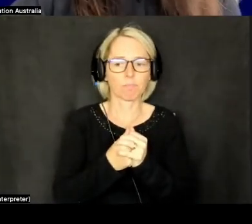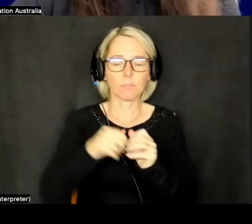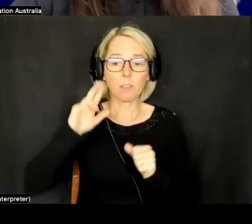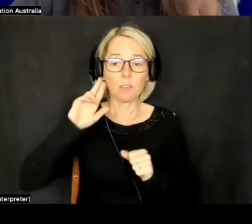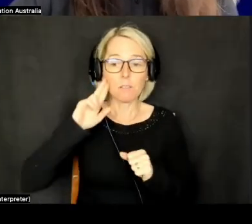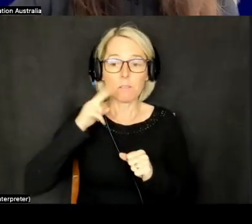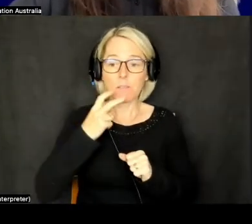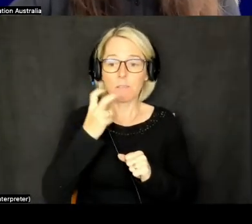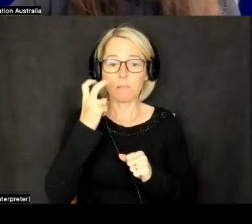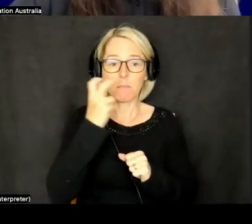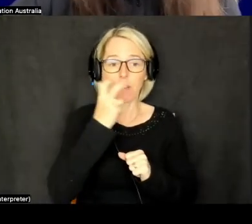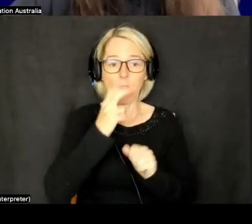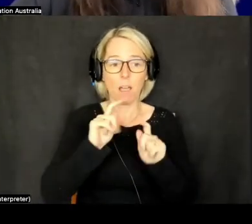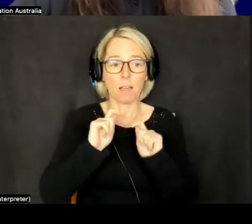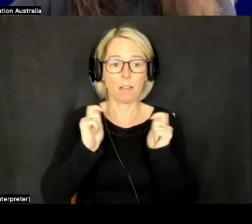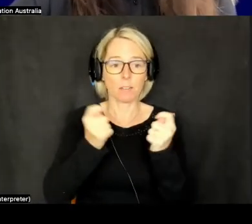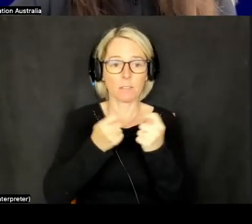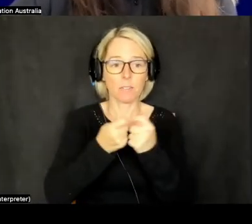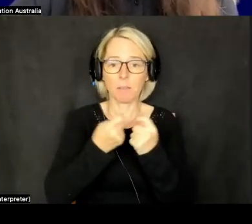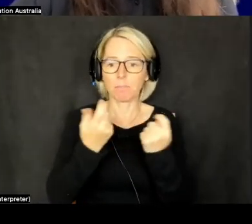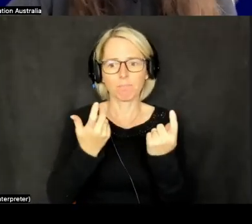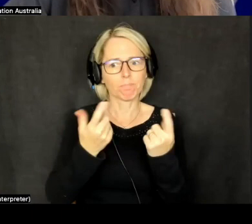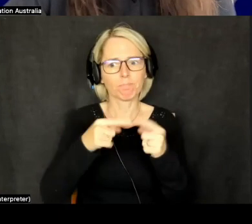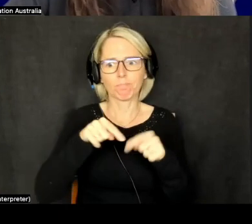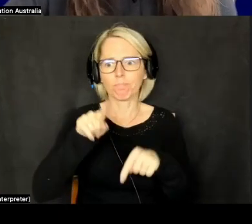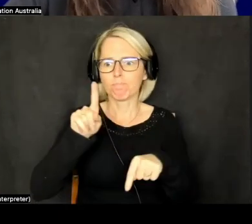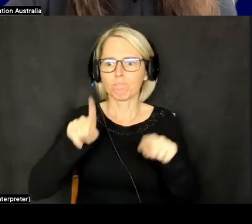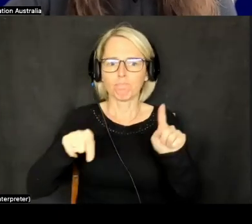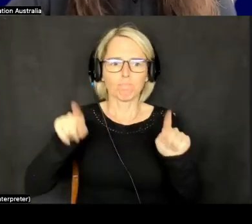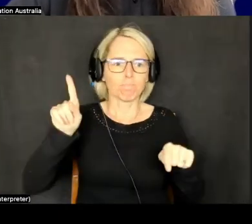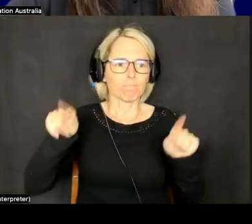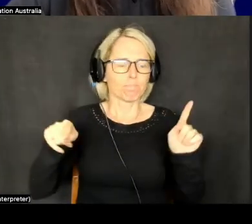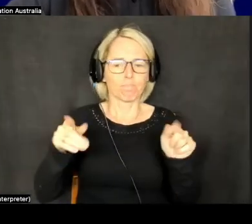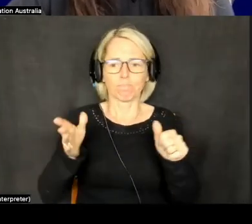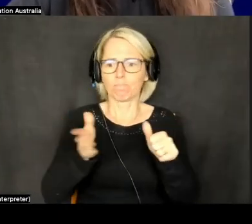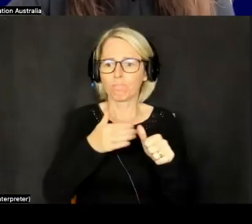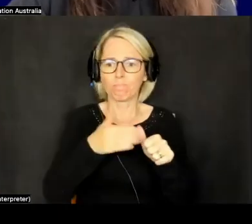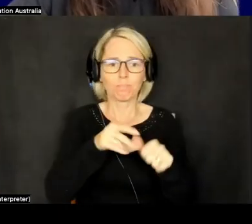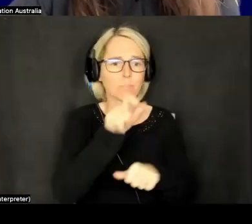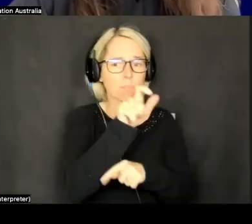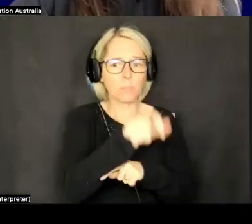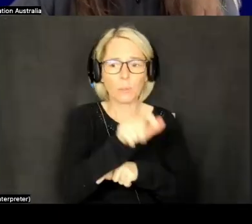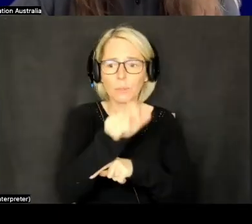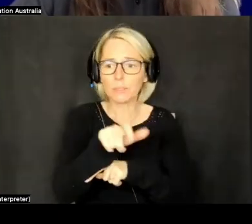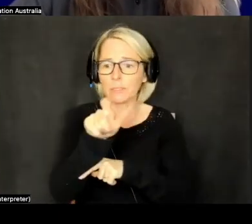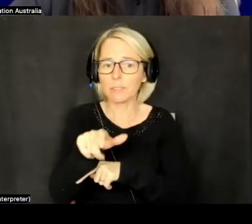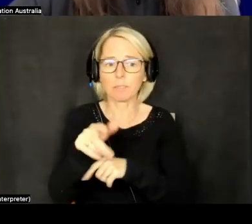different for every person and in every situation and every service because of the team members that